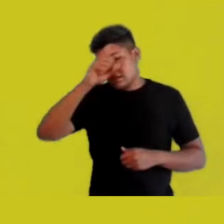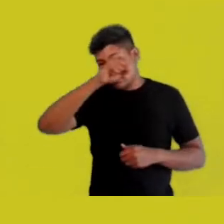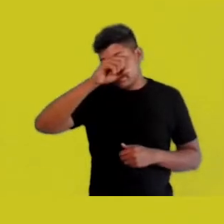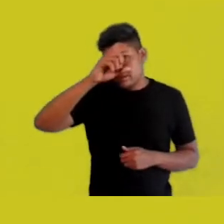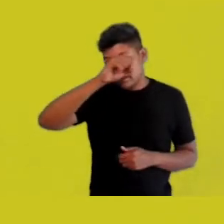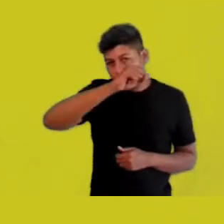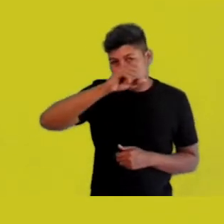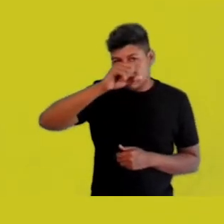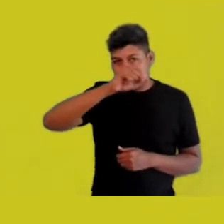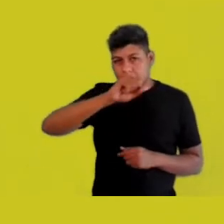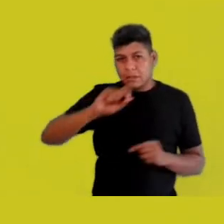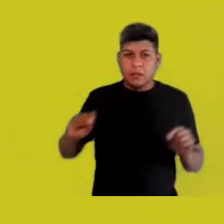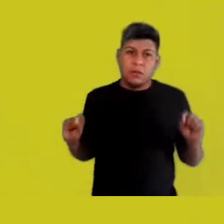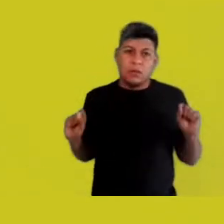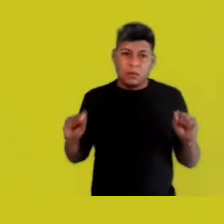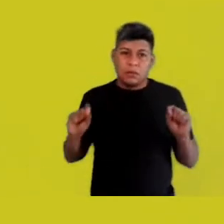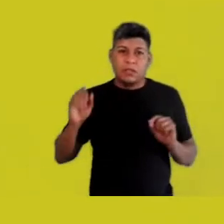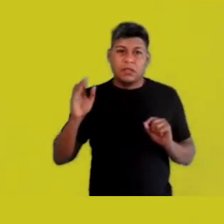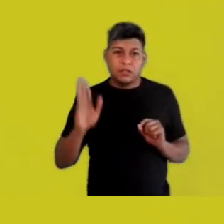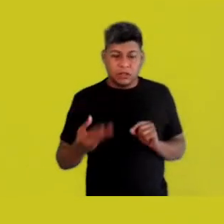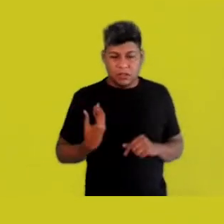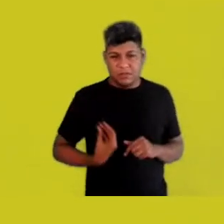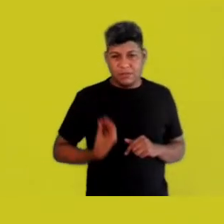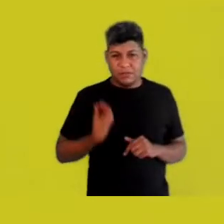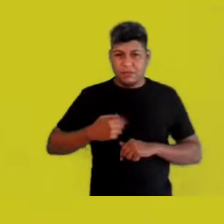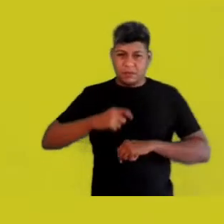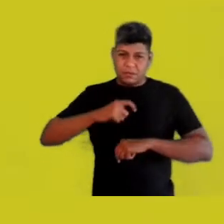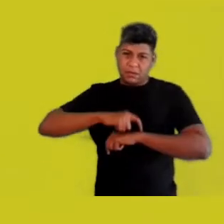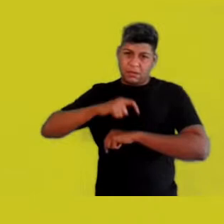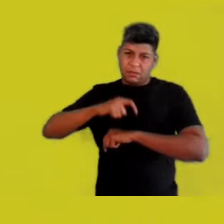which is being lived for a long time, like Tiganá just said.